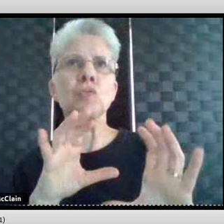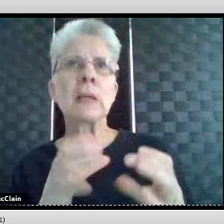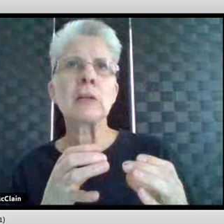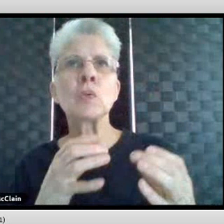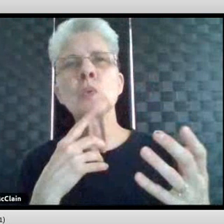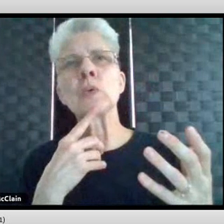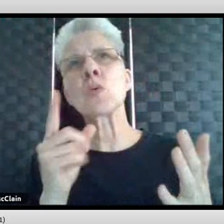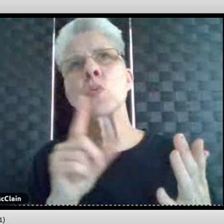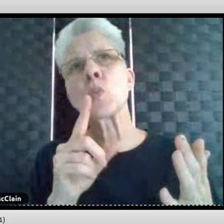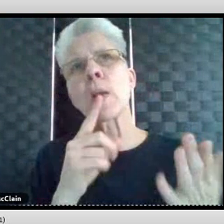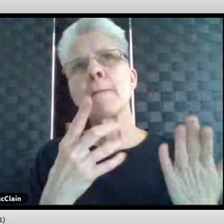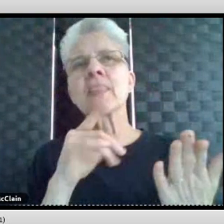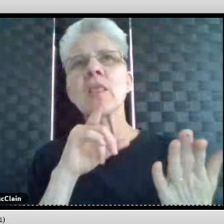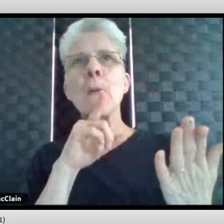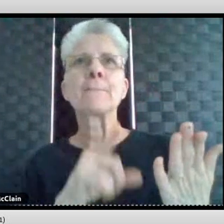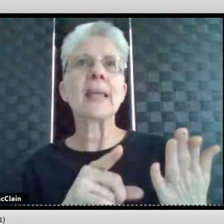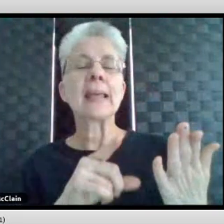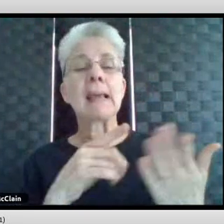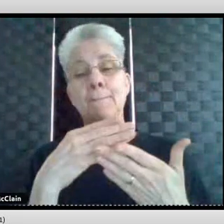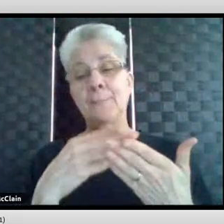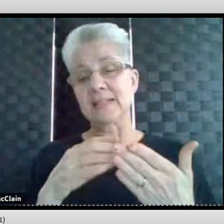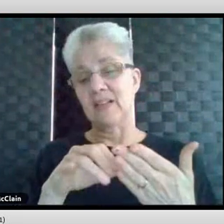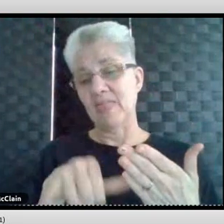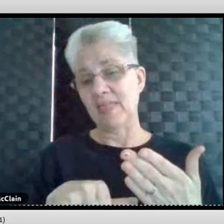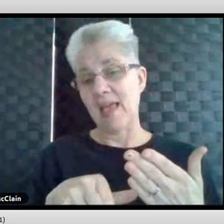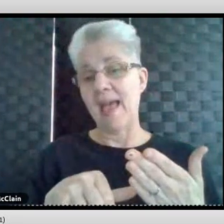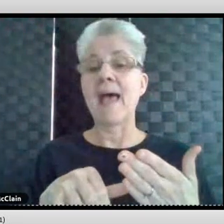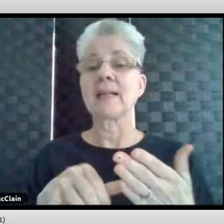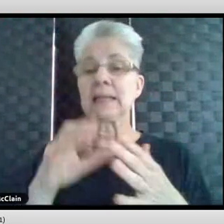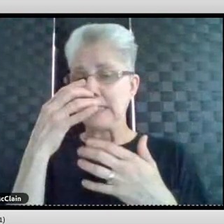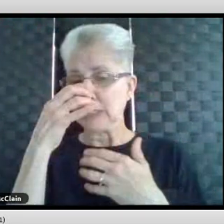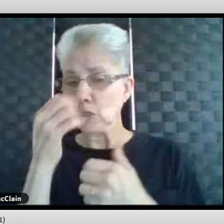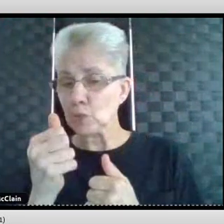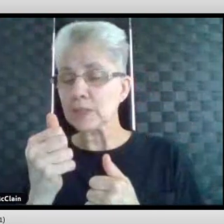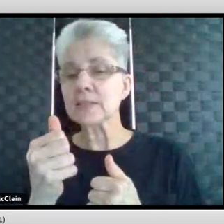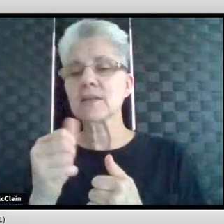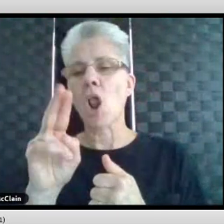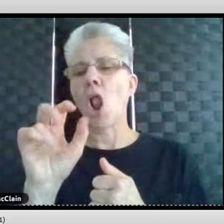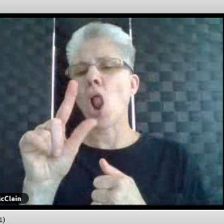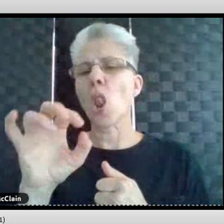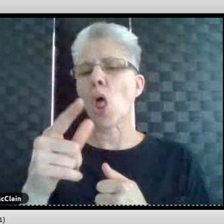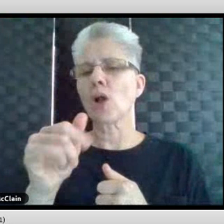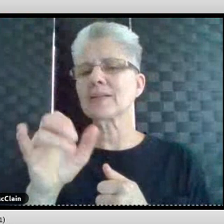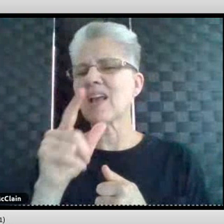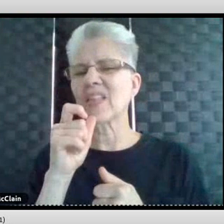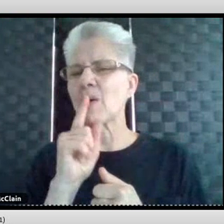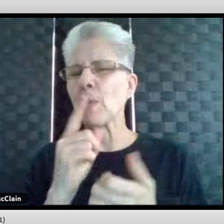where might there be a piece of that long tail that isn't really being served at the moment?"